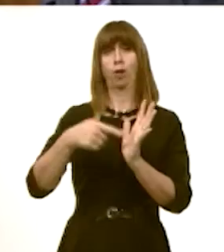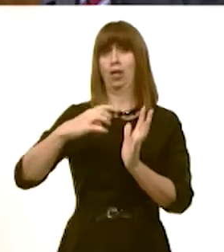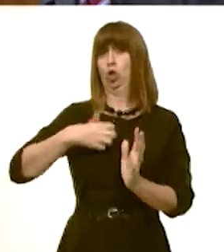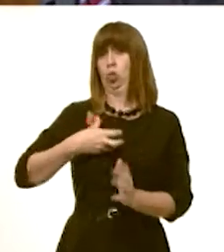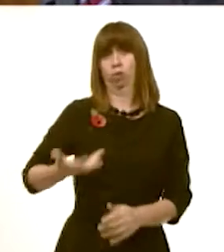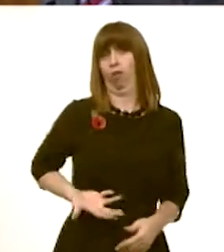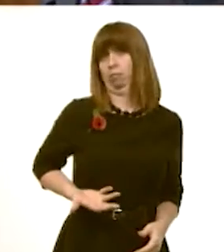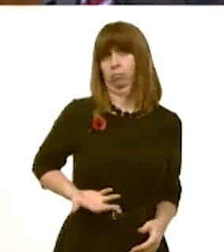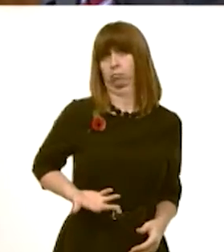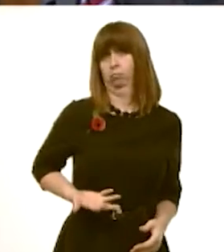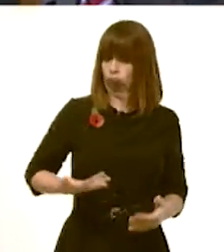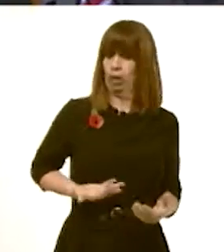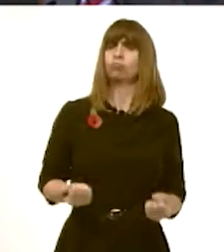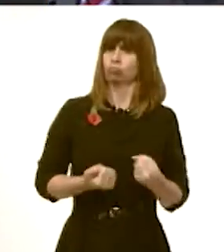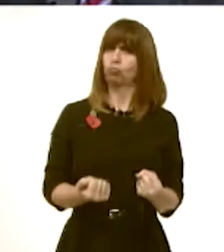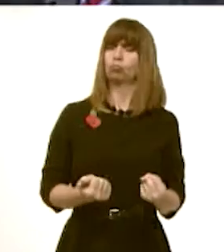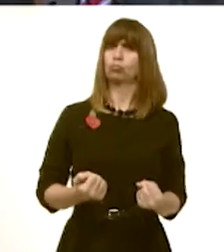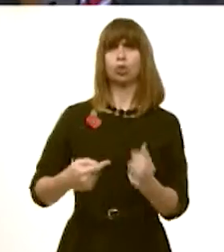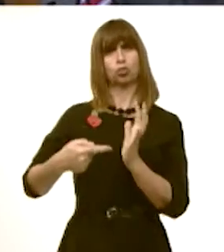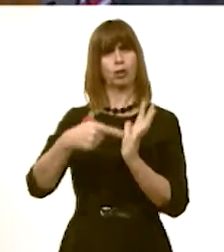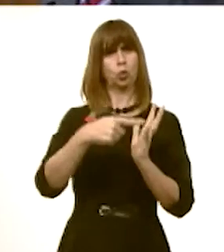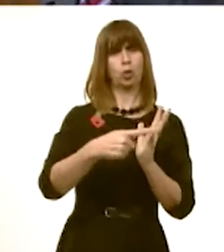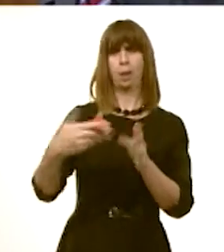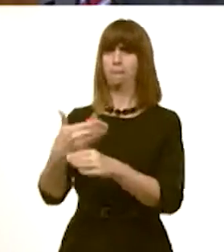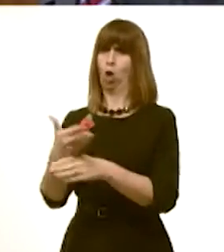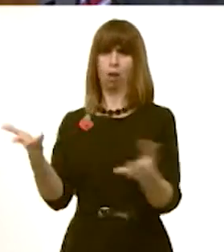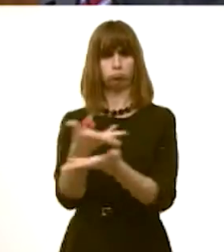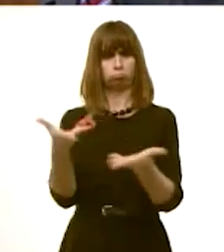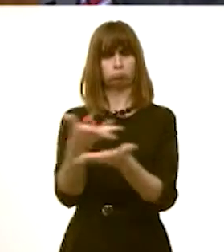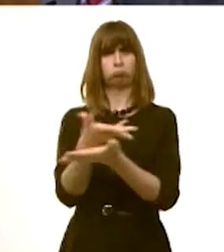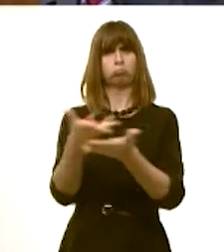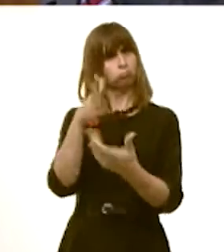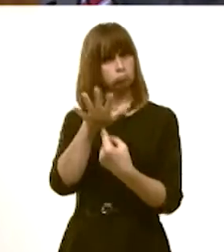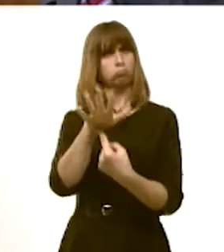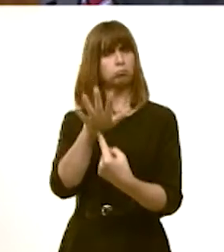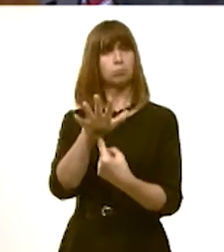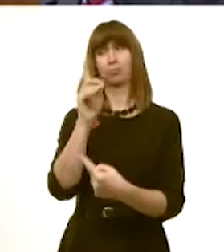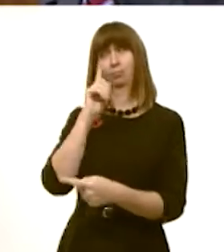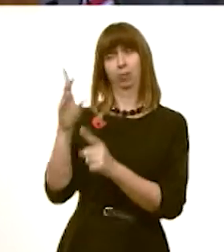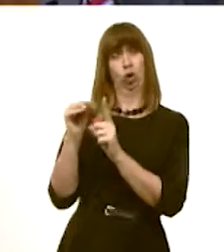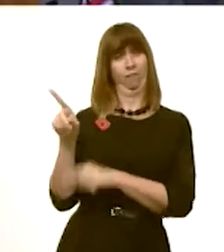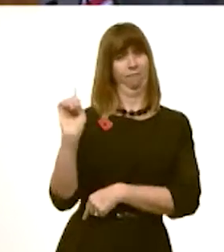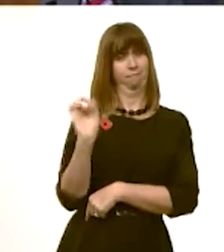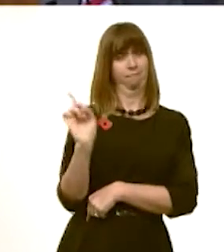At the end of the day, there should be a discussion between employers and trade unions. We see from the Conservative Party an attempt not just to remove the rights of workers,